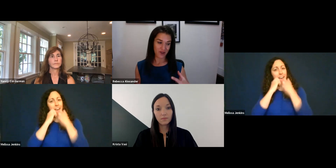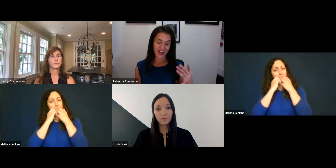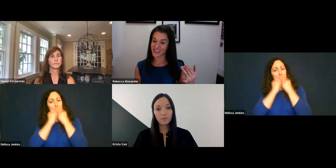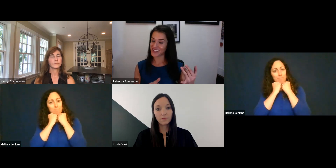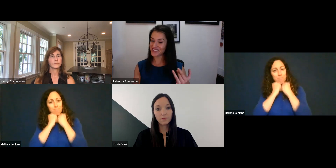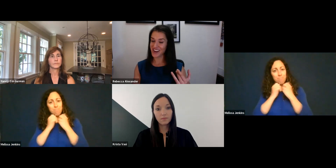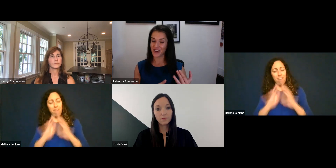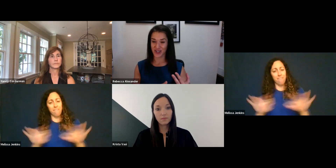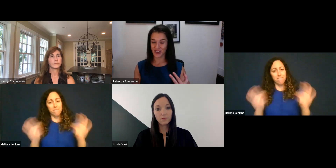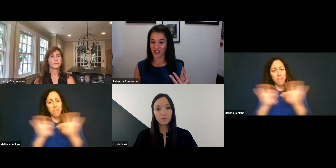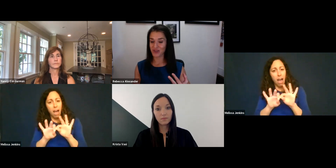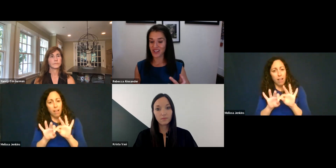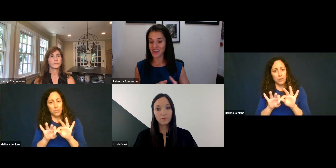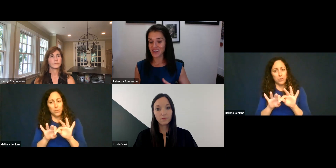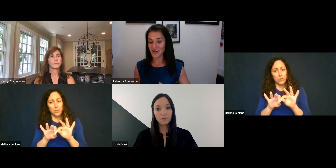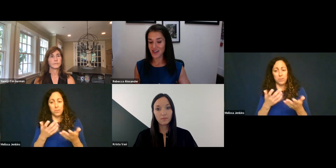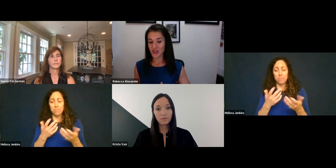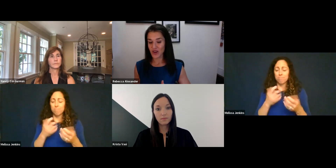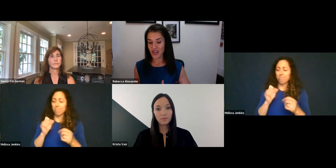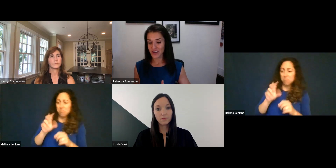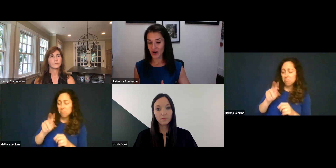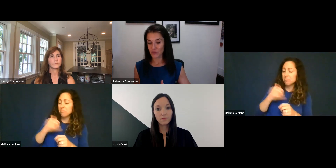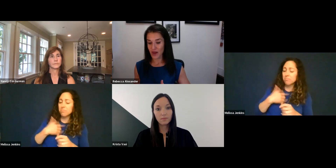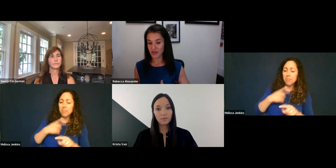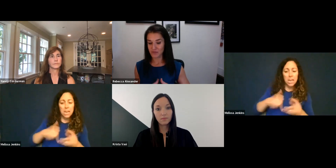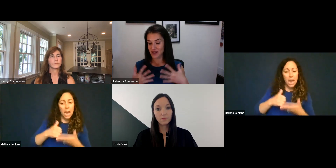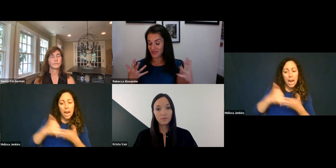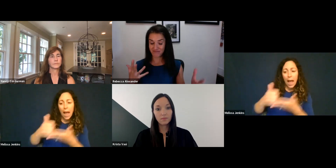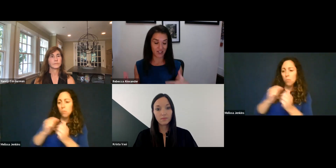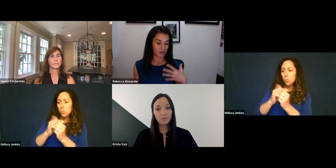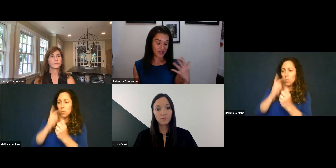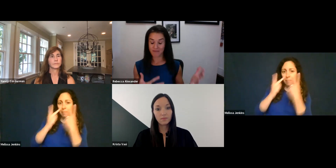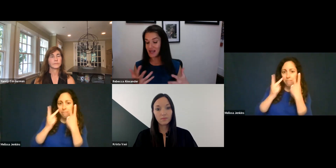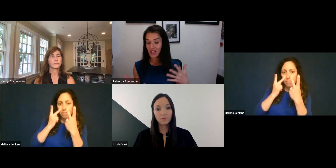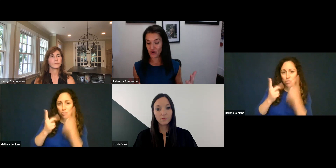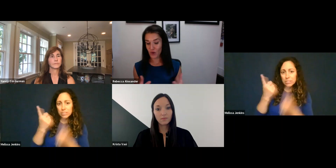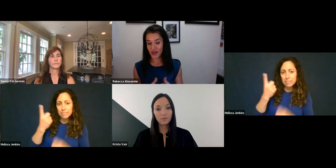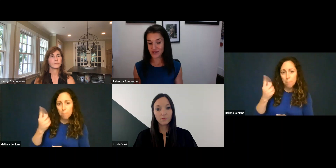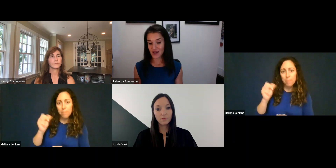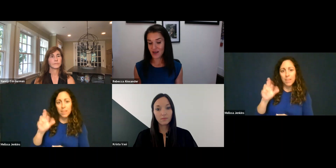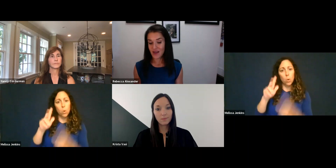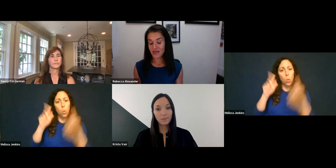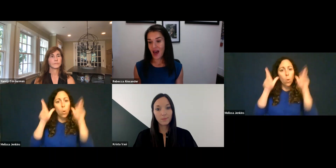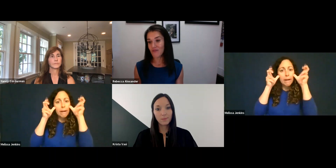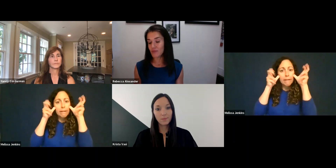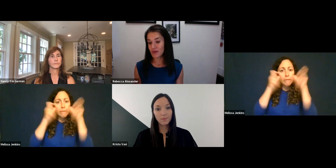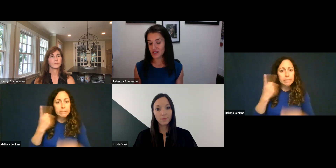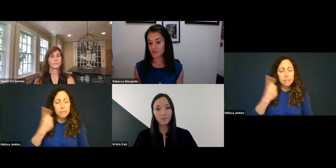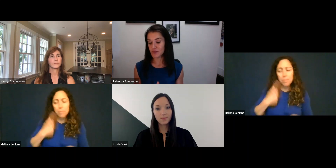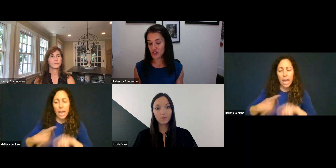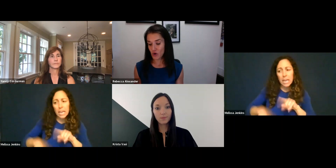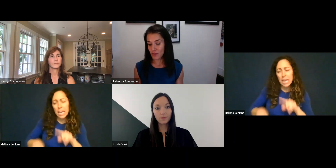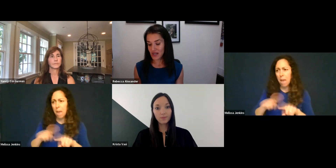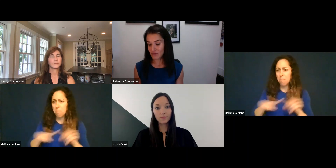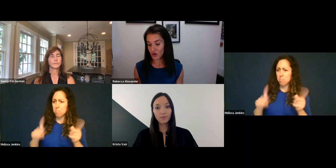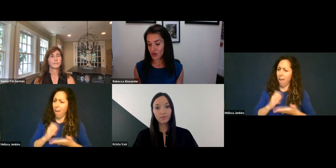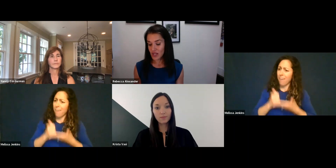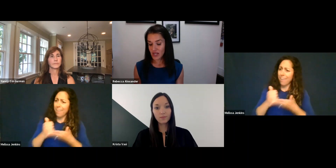with anything sight or hearing related, you can help them as being-- in many other ways. And that for me has been so meaningful.